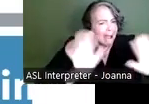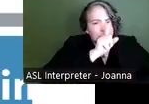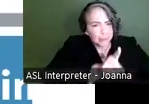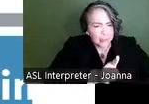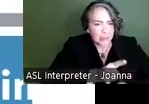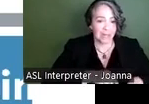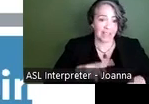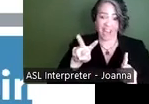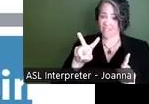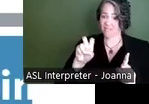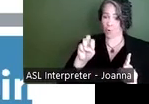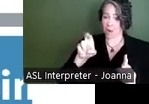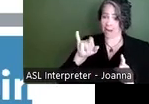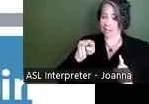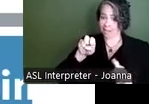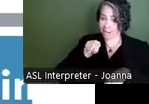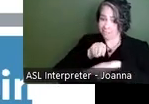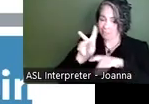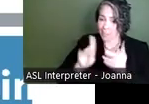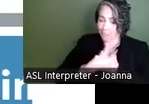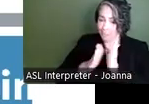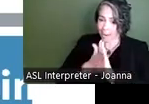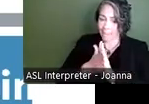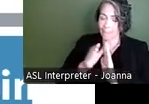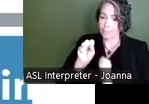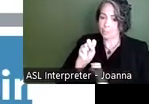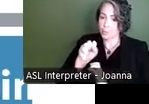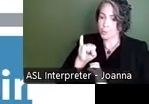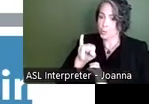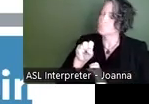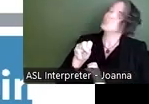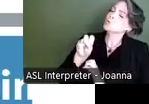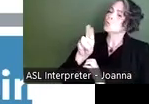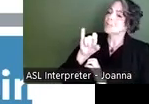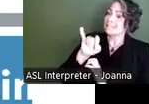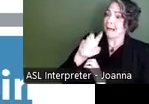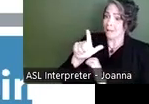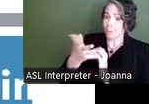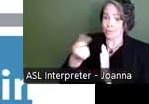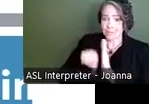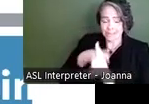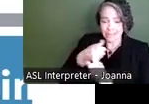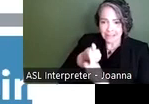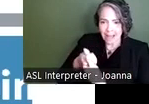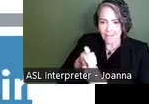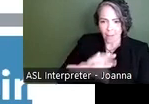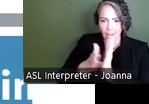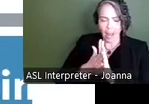suicidal, sort of, became entrenched clinical lore, alongside the prejudicial lore that people